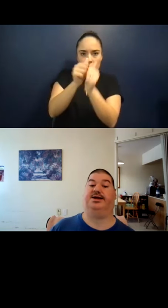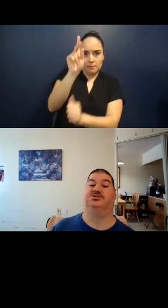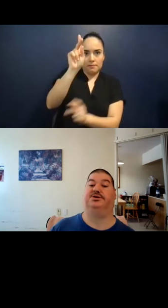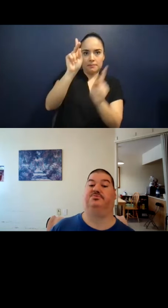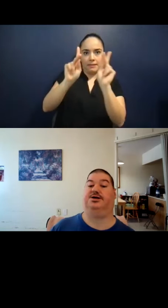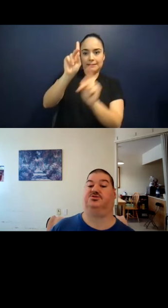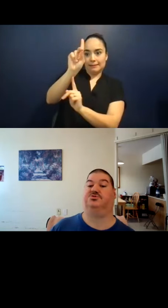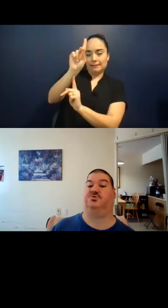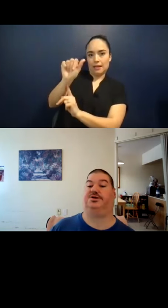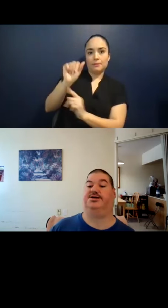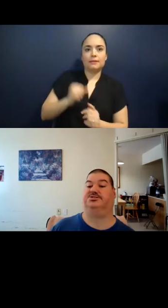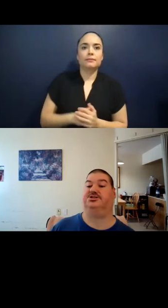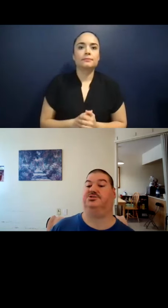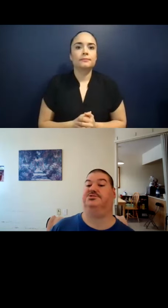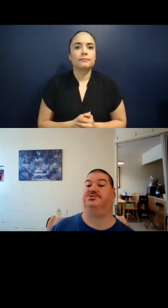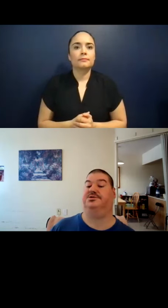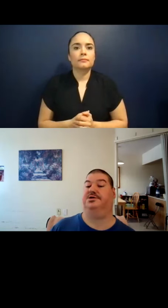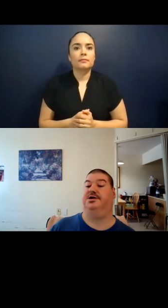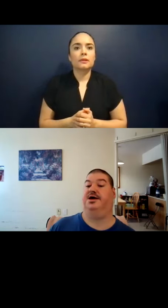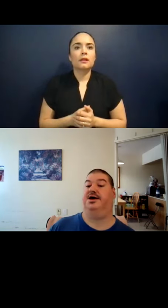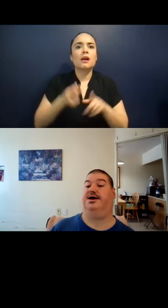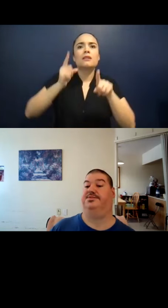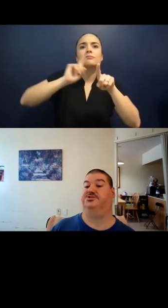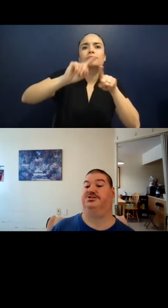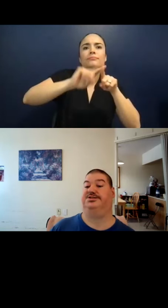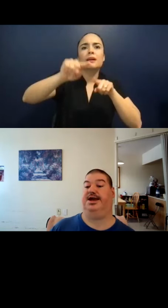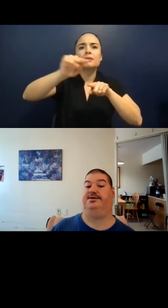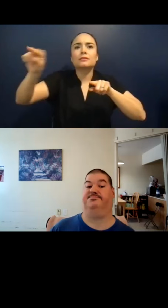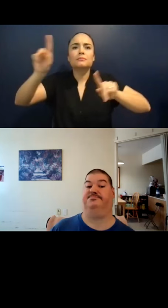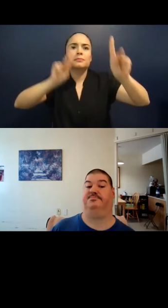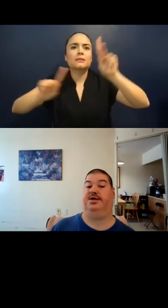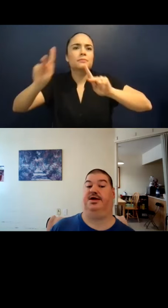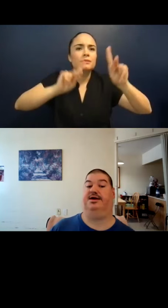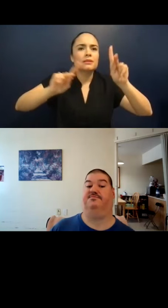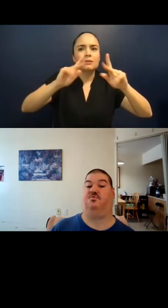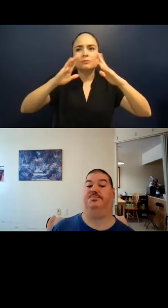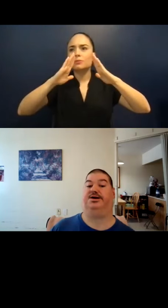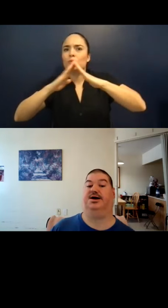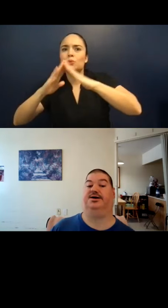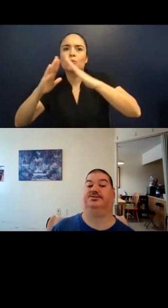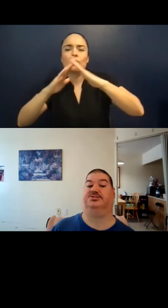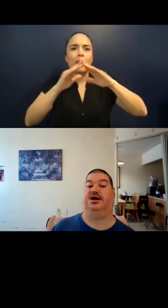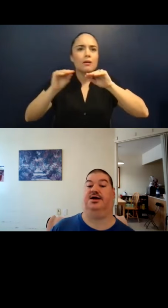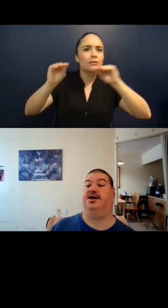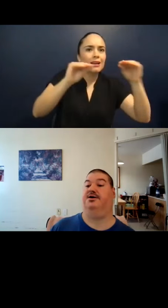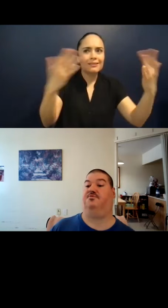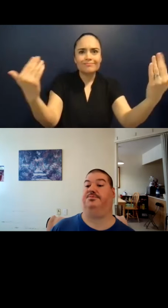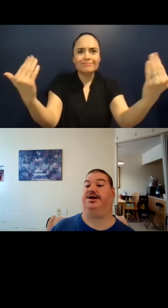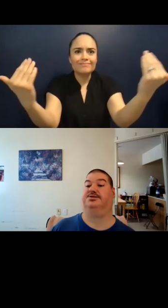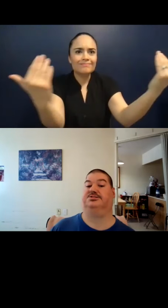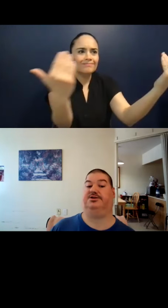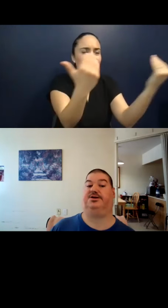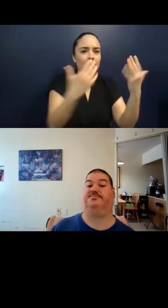to build capacity on health outreach to people with disabilities in our communities